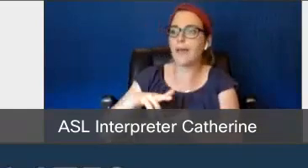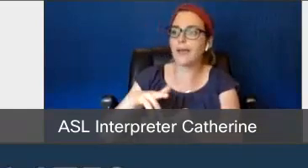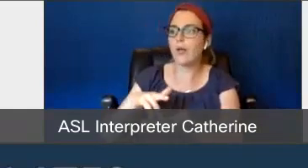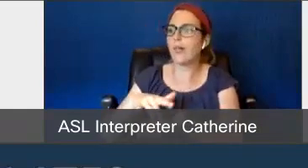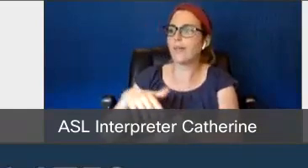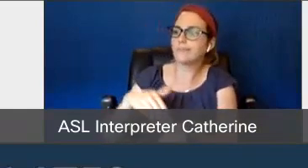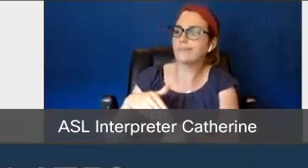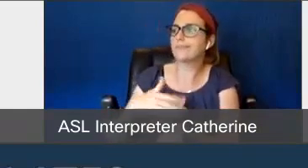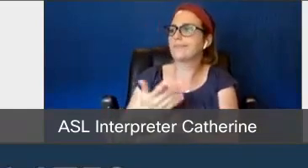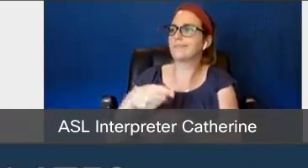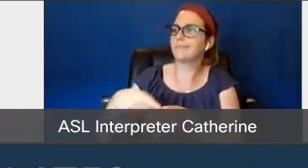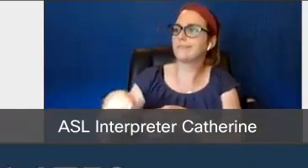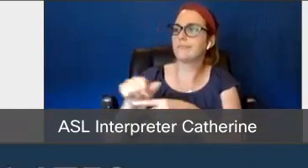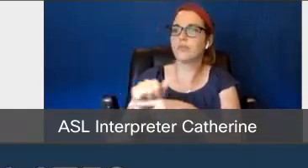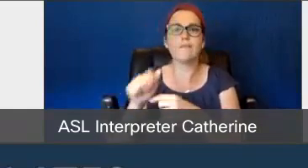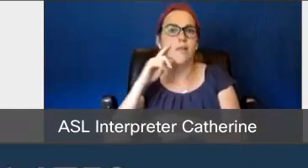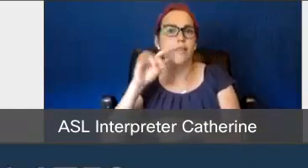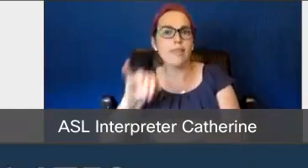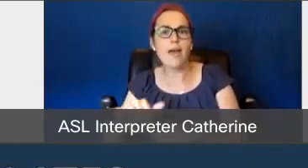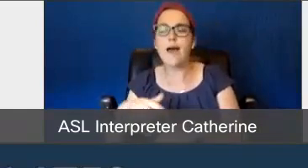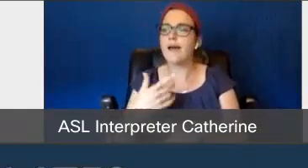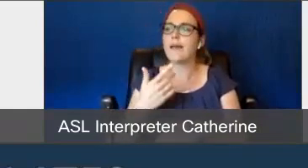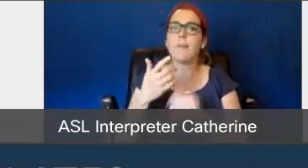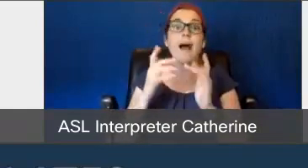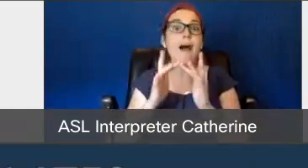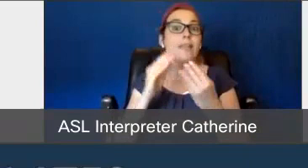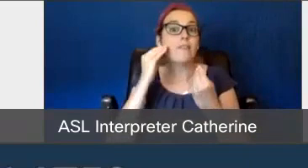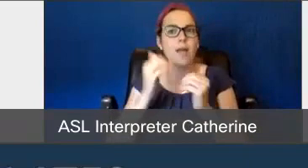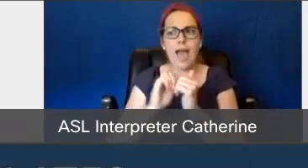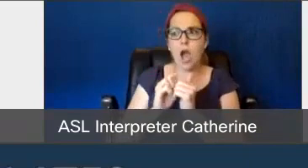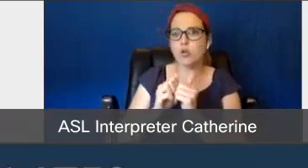to find out where there are physicians that are certified